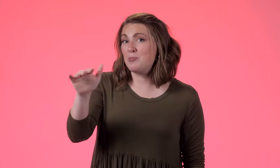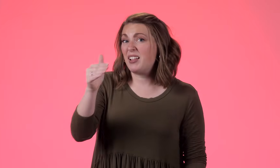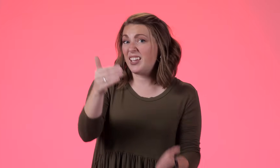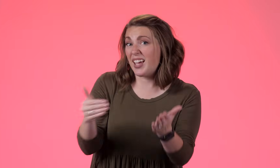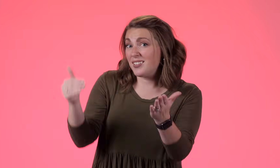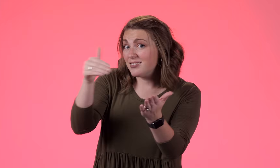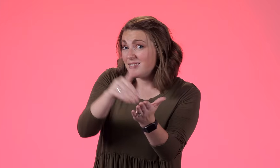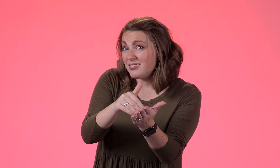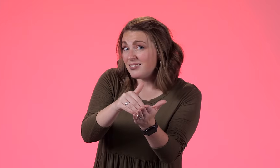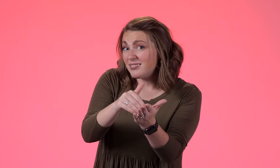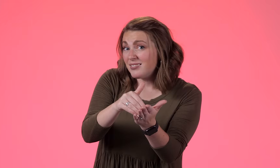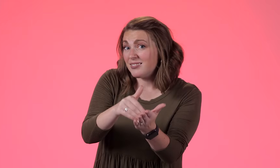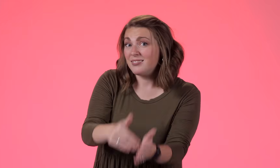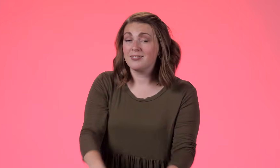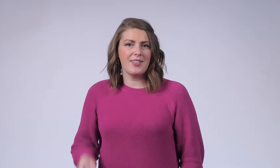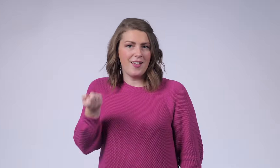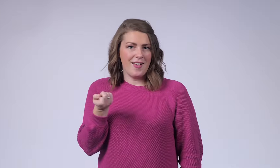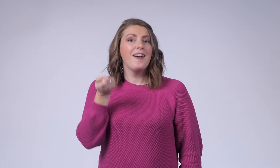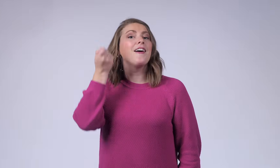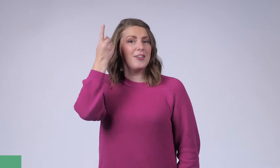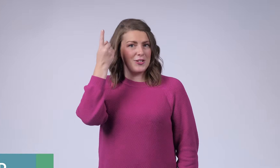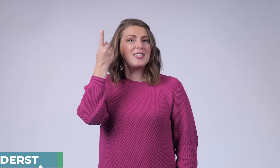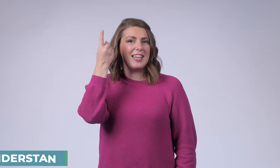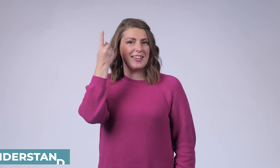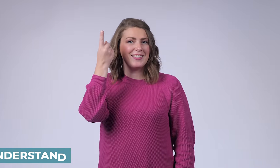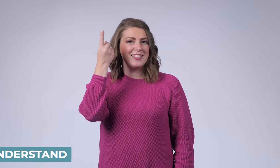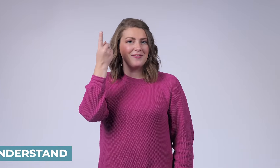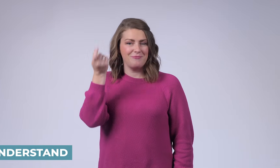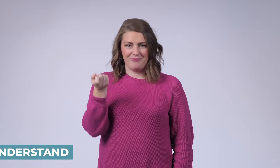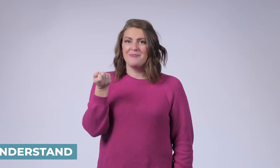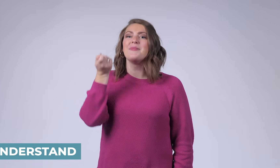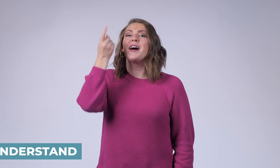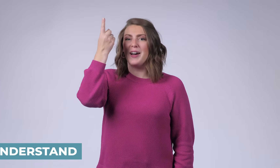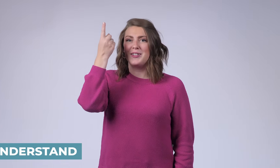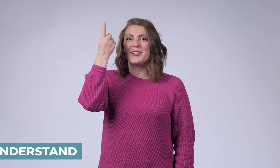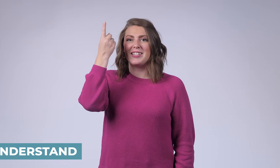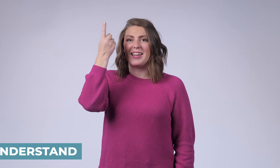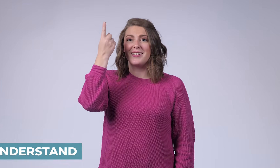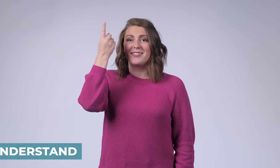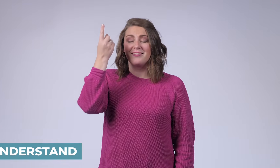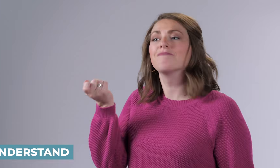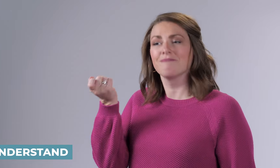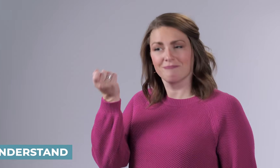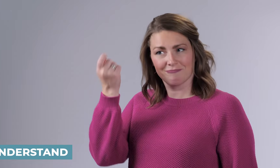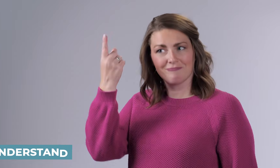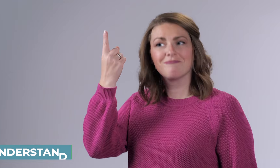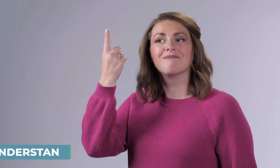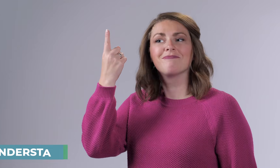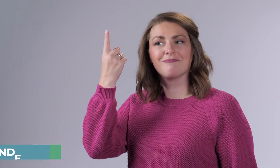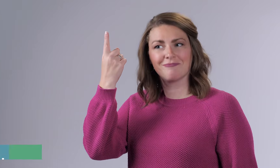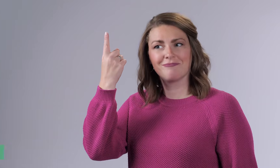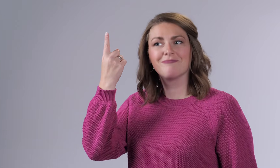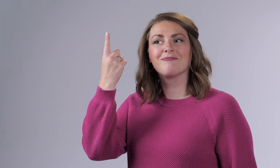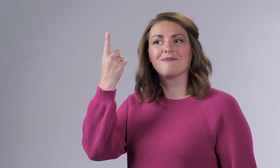SPELL AGAIN UNDERSTAND UNDERSTAND It's like the light bulb is coming on.